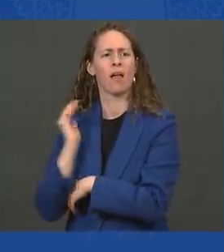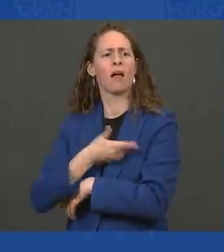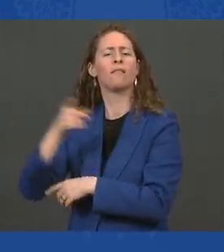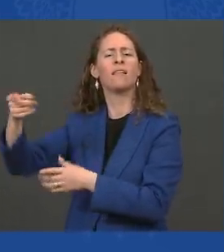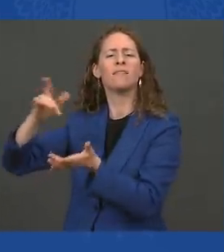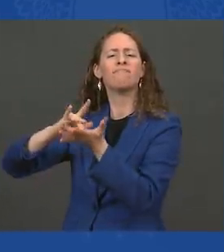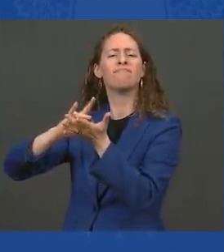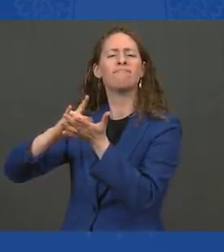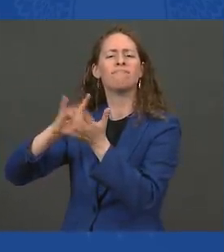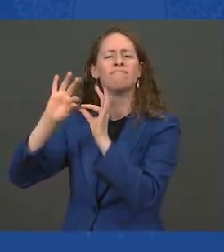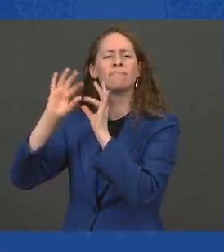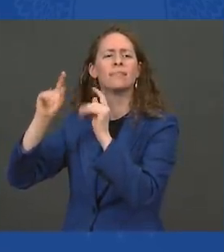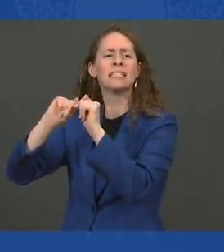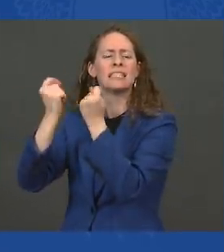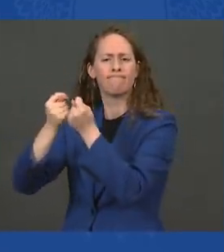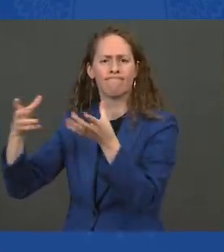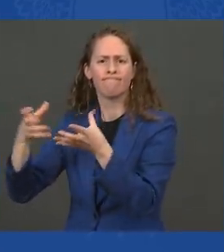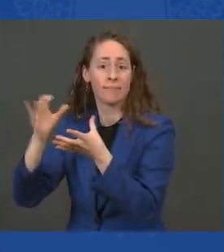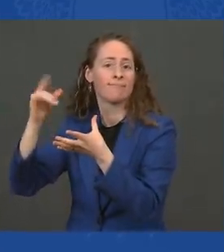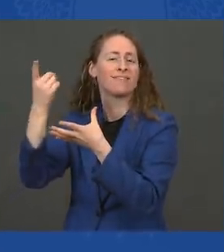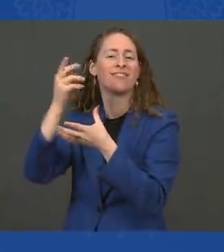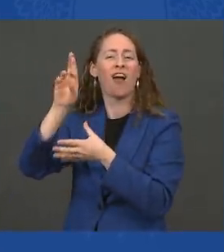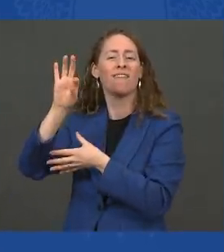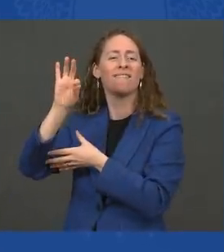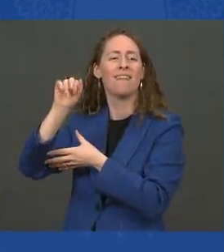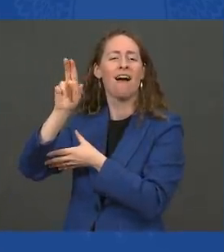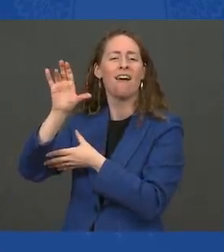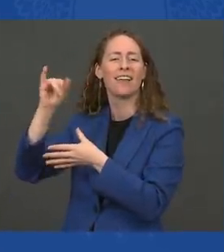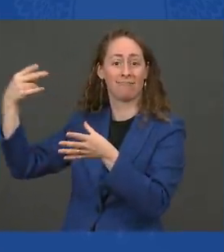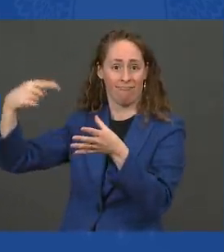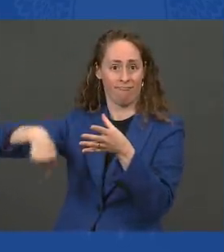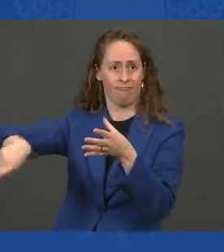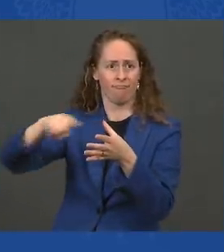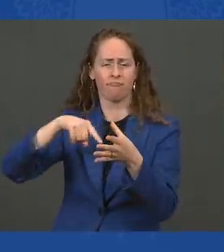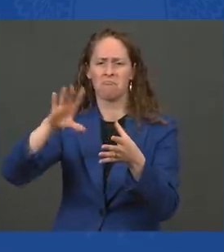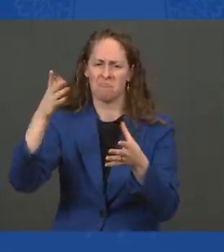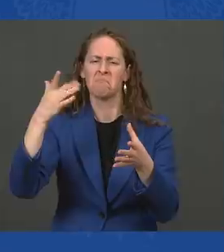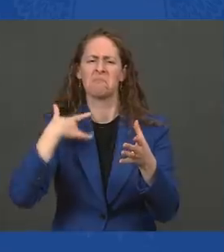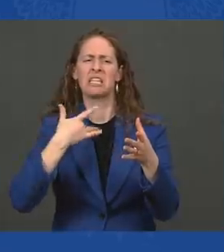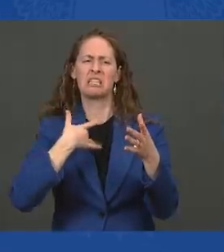a degree of protection against severe disease. And as an additional protections,